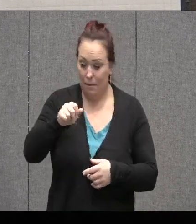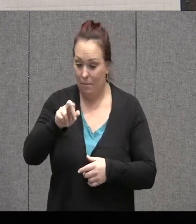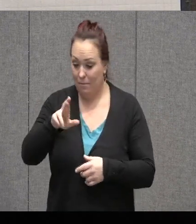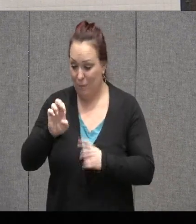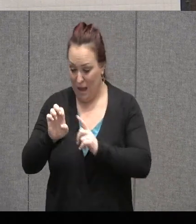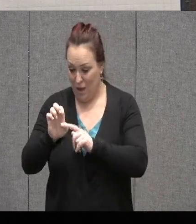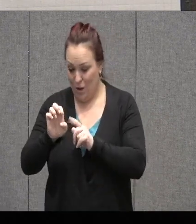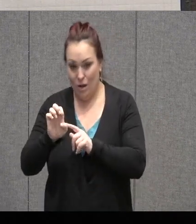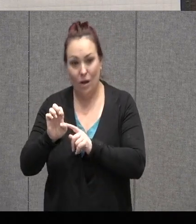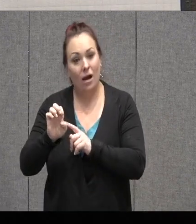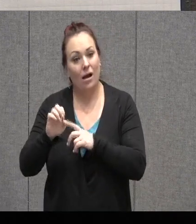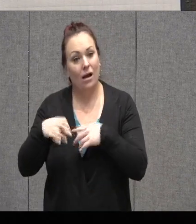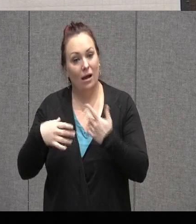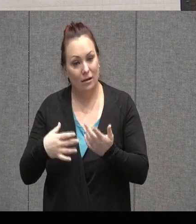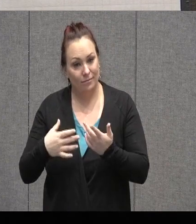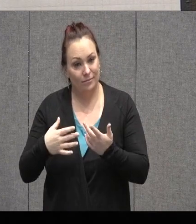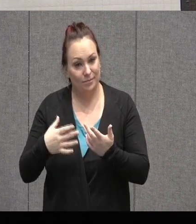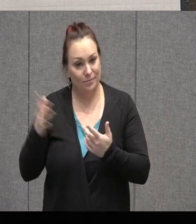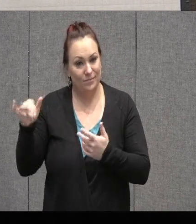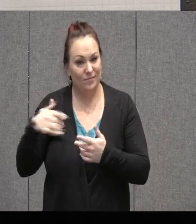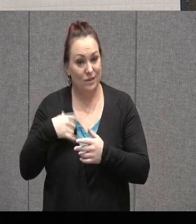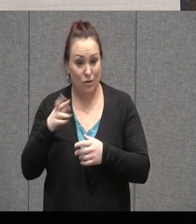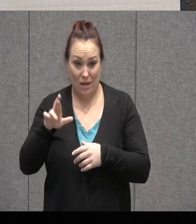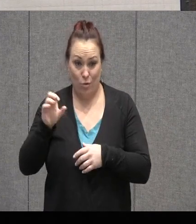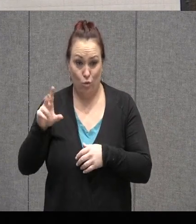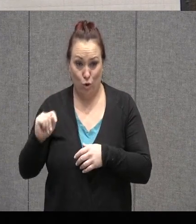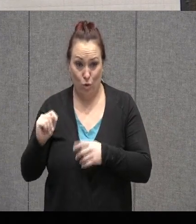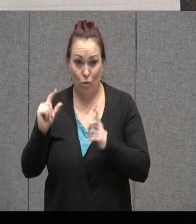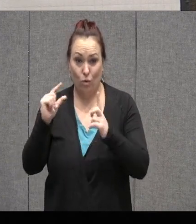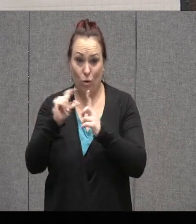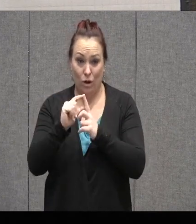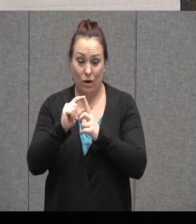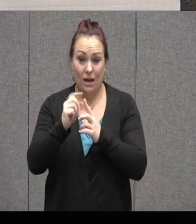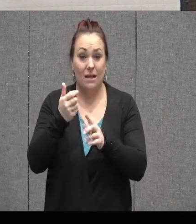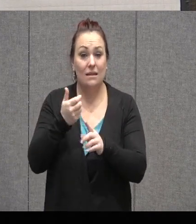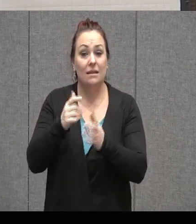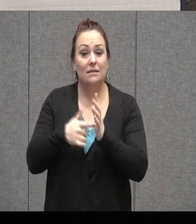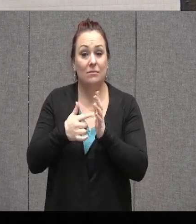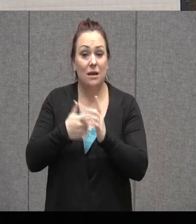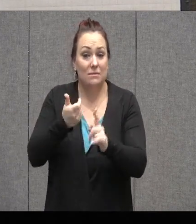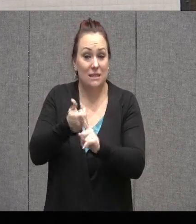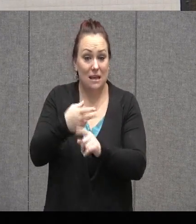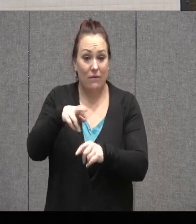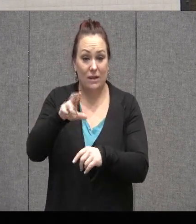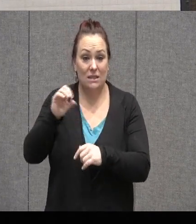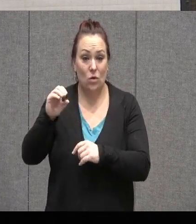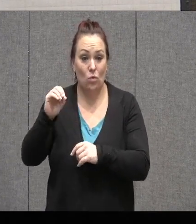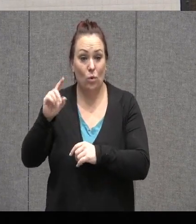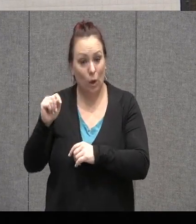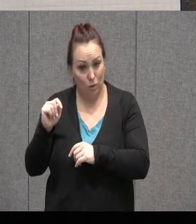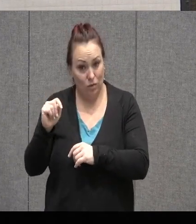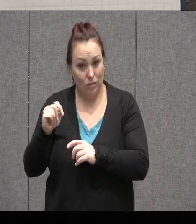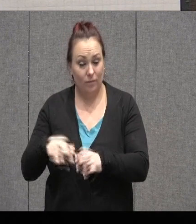So, sometimes it goes with the root word and sometimes it's a root. What about un?